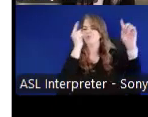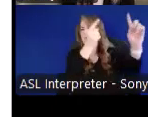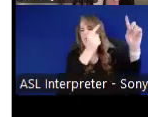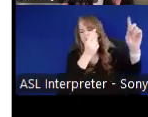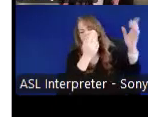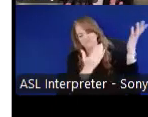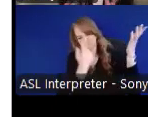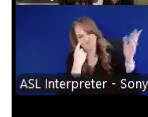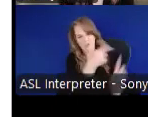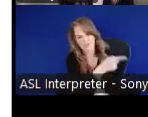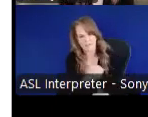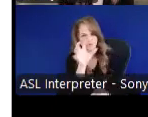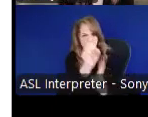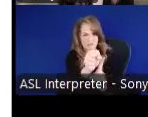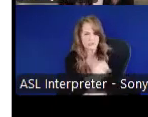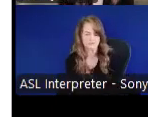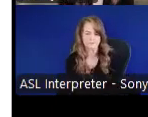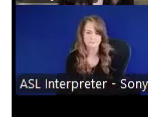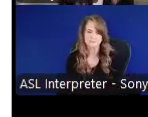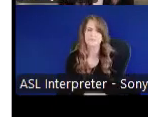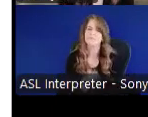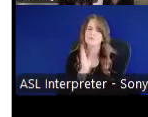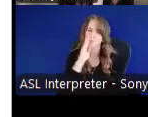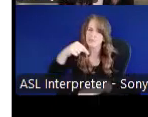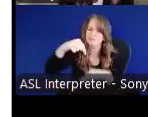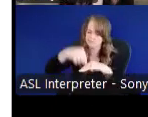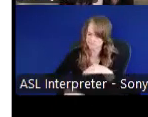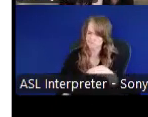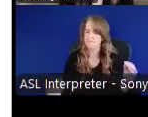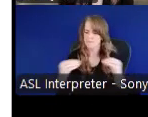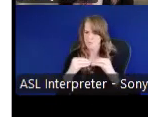We'll go into this a little bit more, but essentially, when we